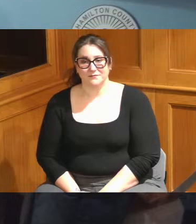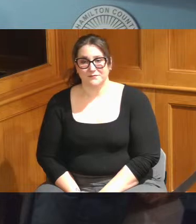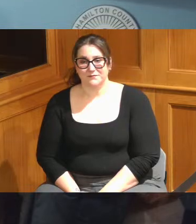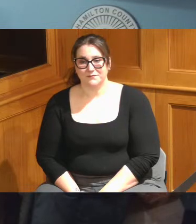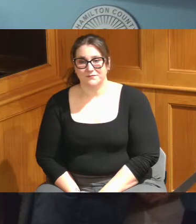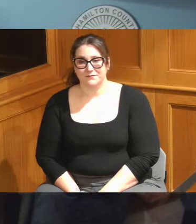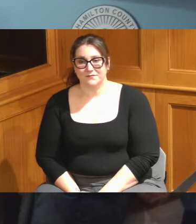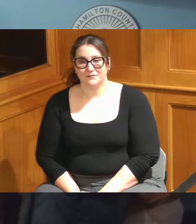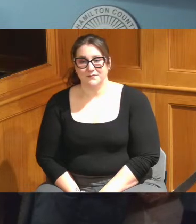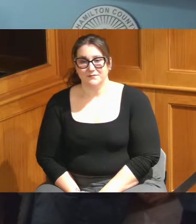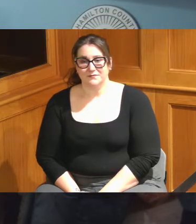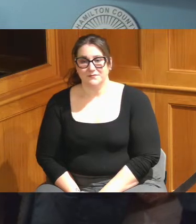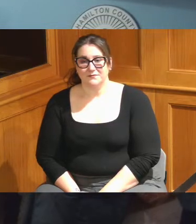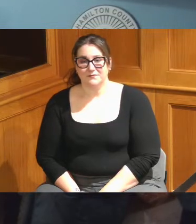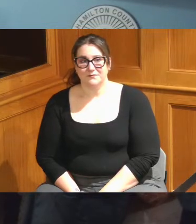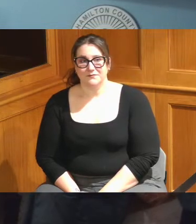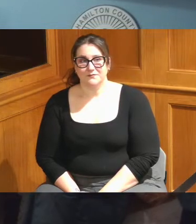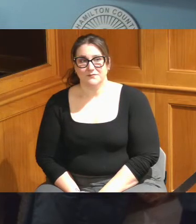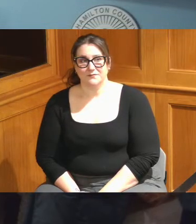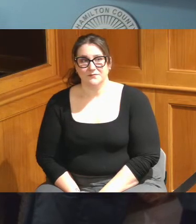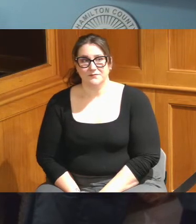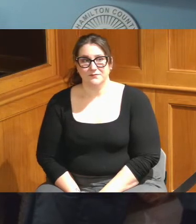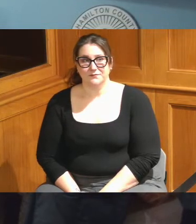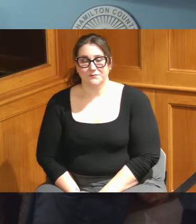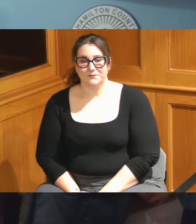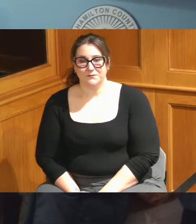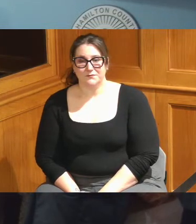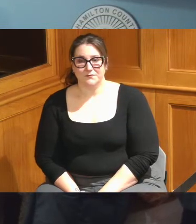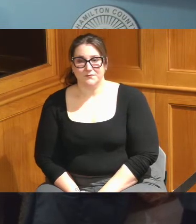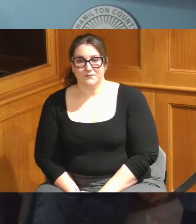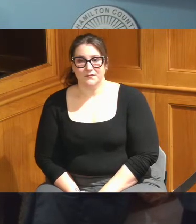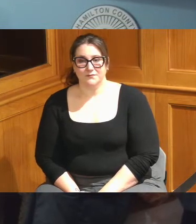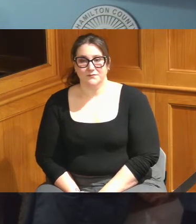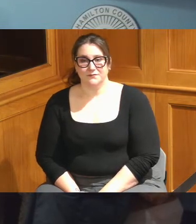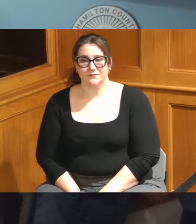And Jen's got the good camera after these guys. All right, Jen with good camera. One